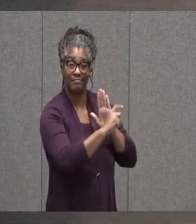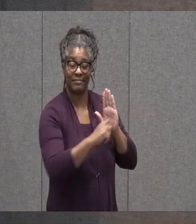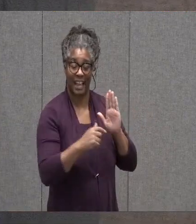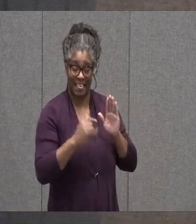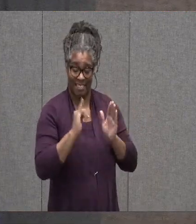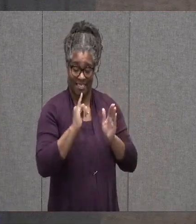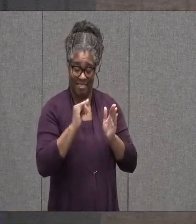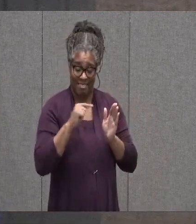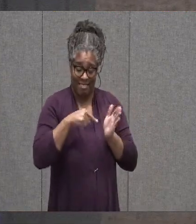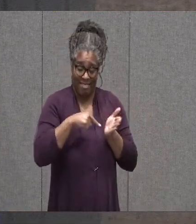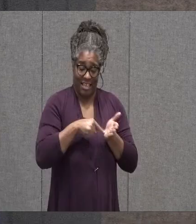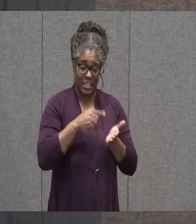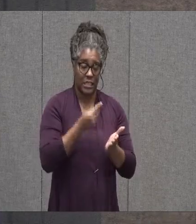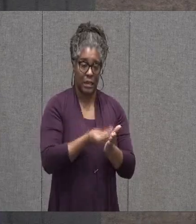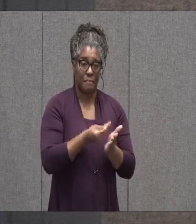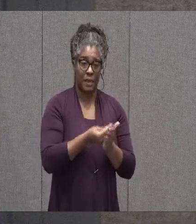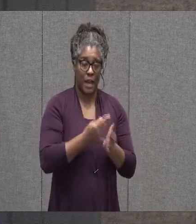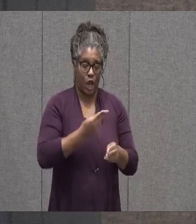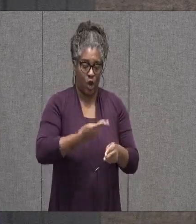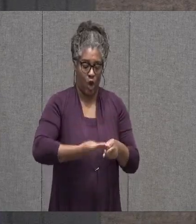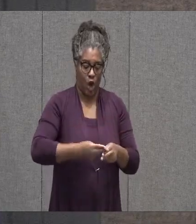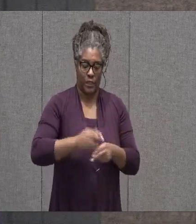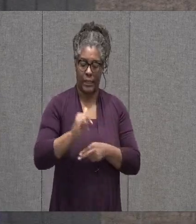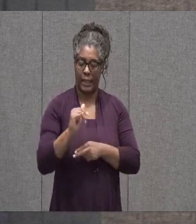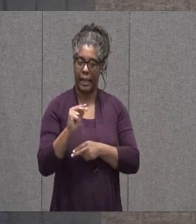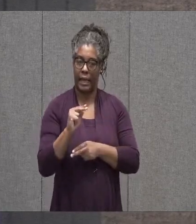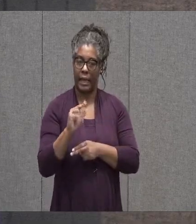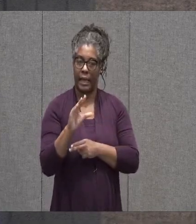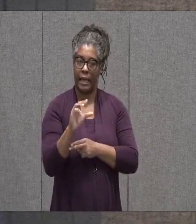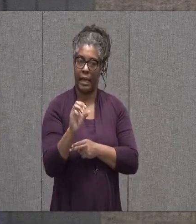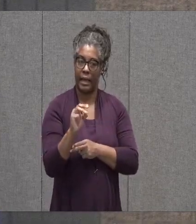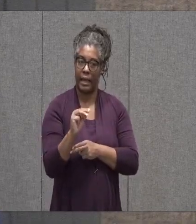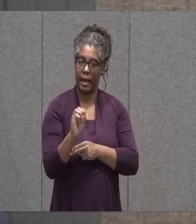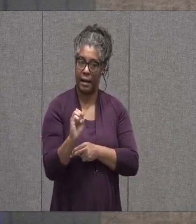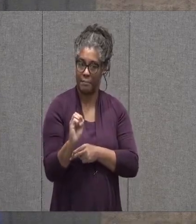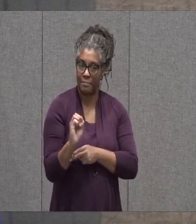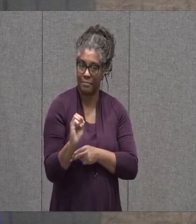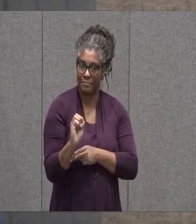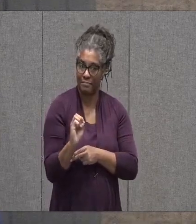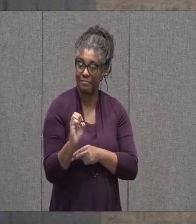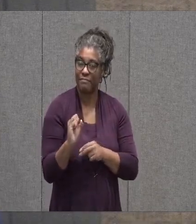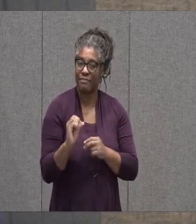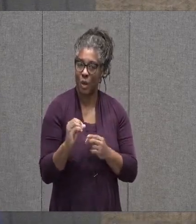So, we know that it is about income. So, if I wanted to just specifically look that up,